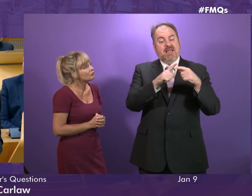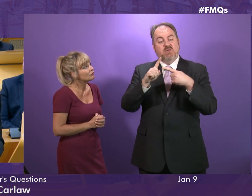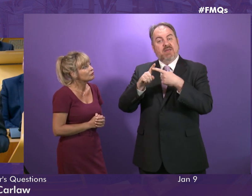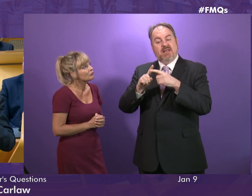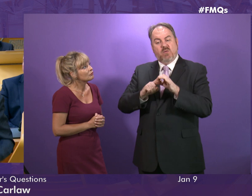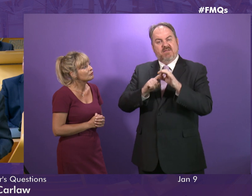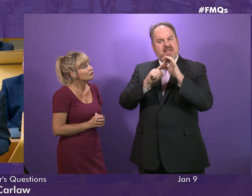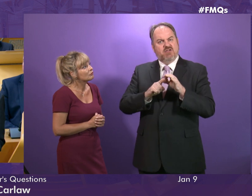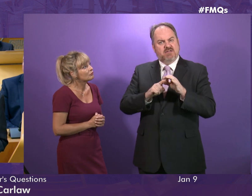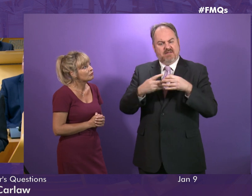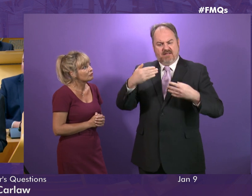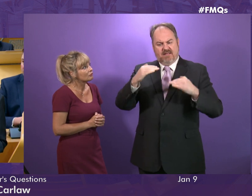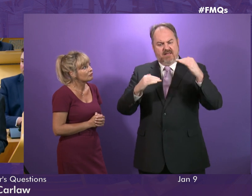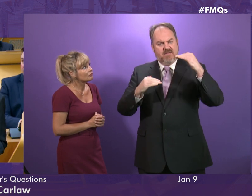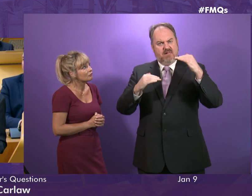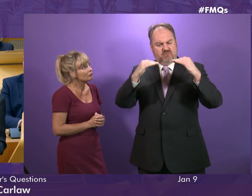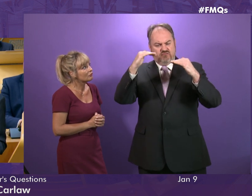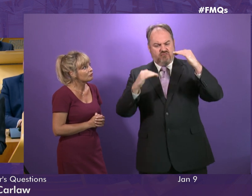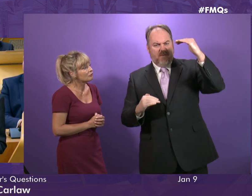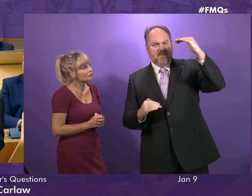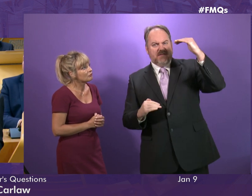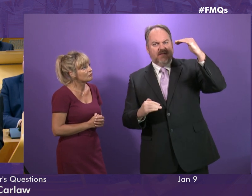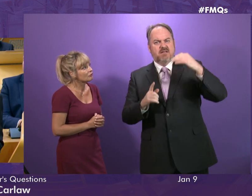Mr Swinney promptly attacked us for daring to suggest that that revealed that something